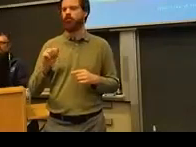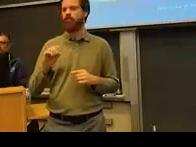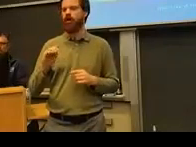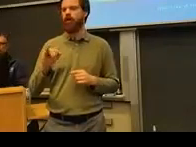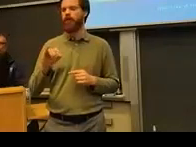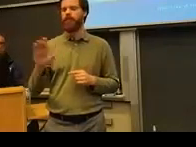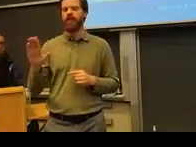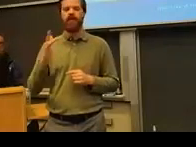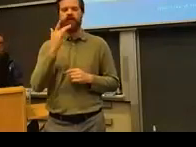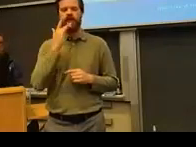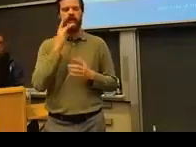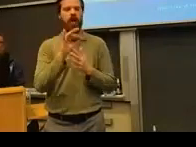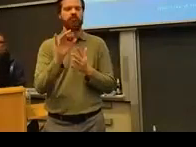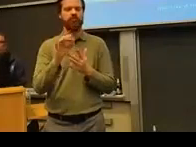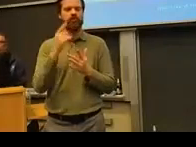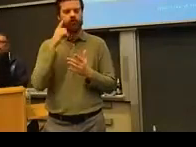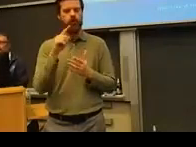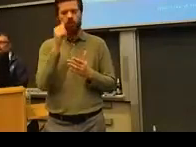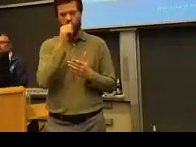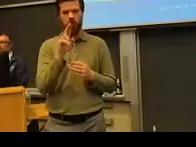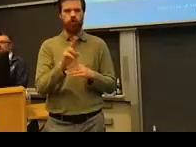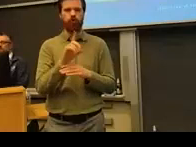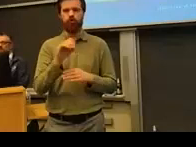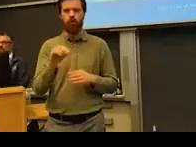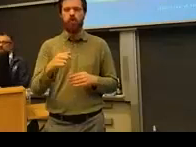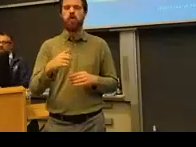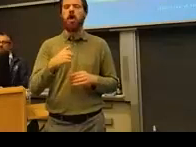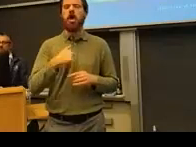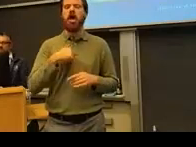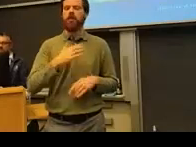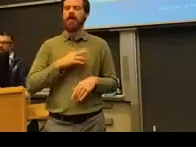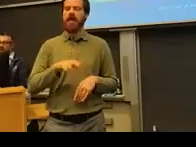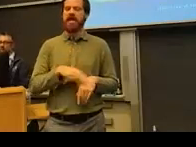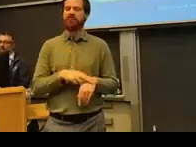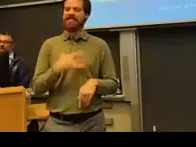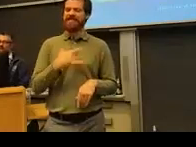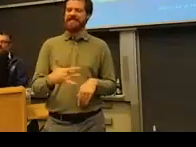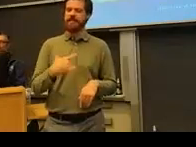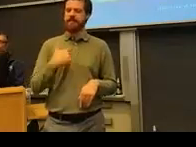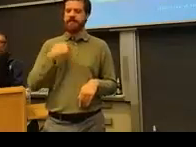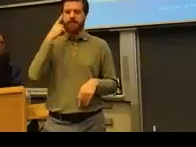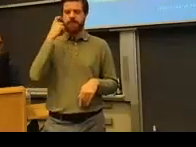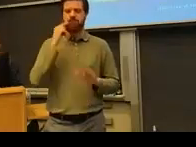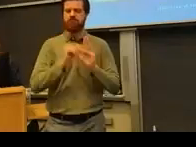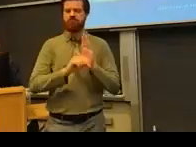their favorite option for cocain use disorder I'm naturally skeptical by Nature um and so